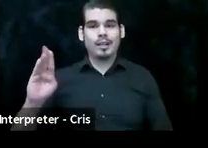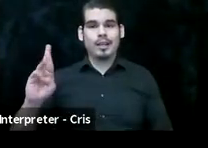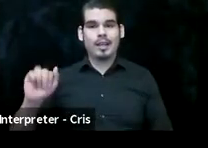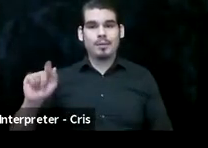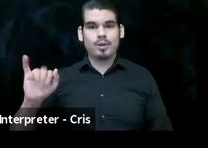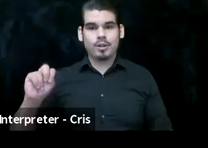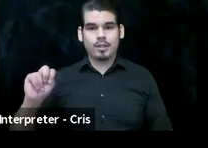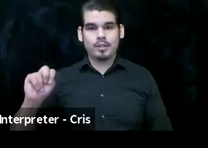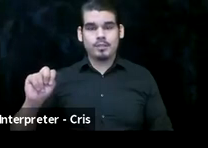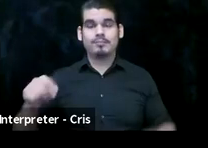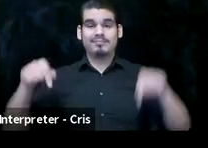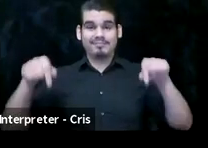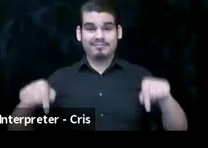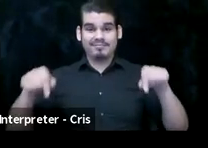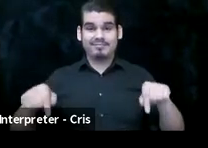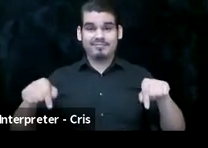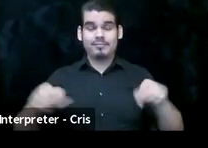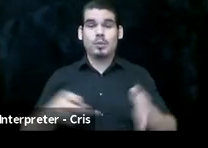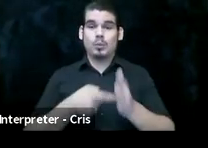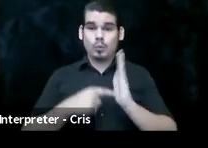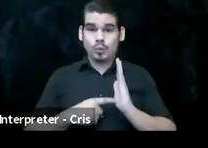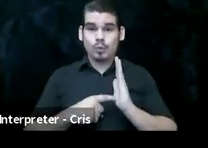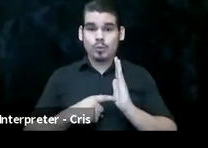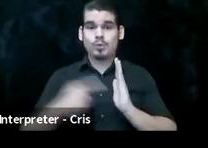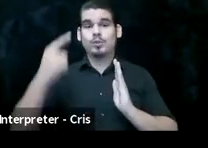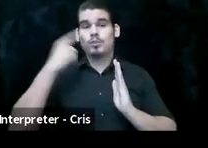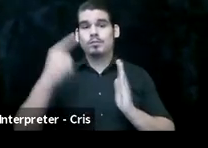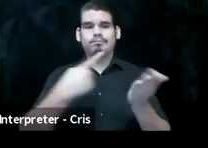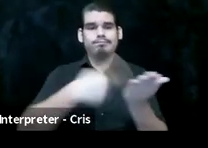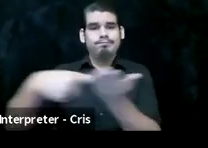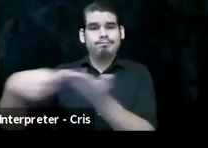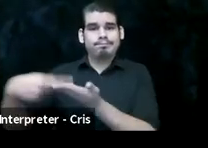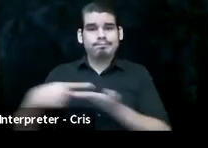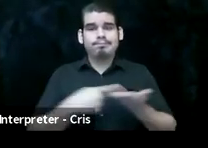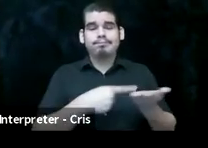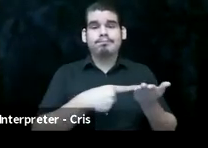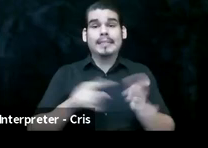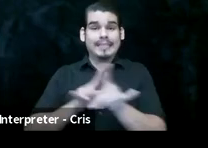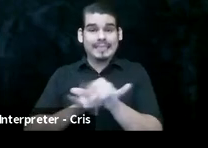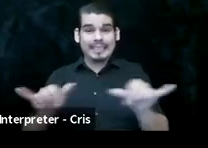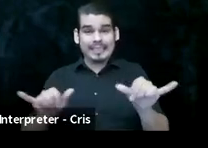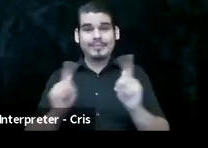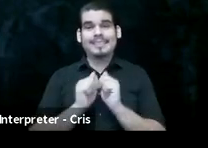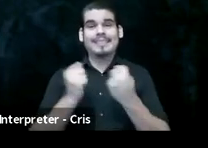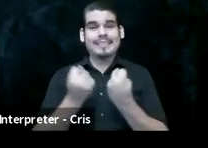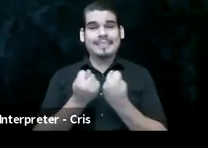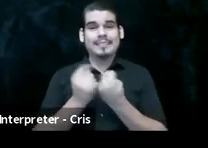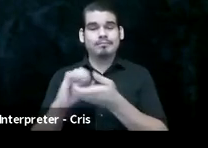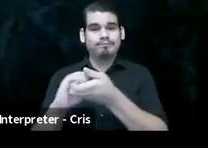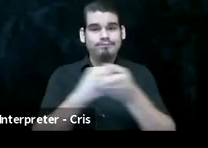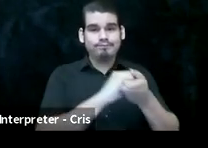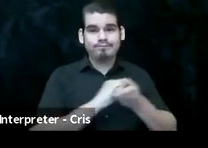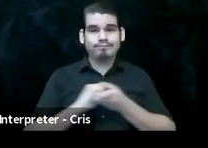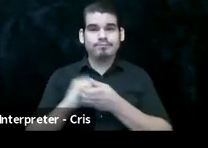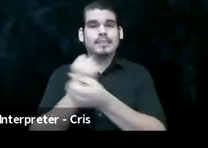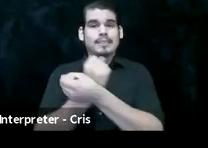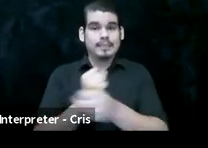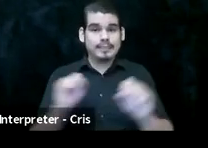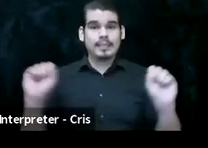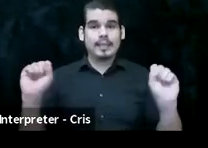RAD Region II: and hold each other accountable, but also collaborate as a team, make sure that as a whole, we are safe included and respected and all group dynamics.